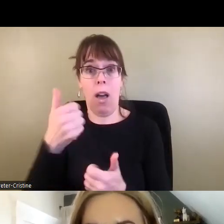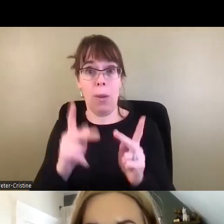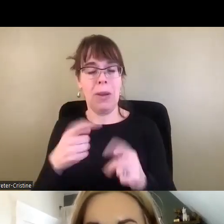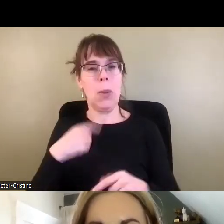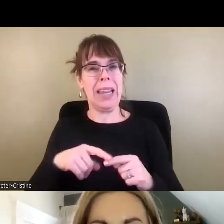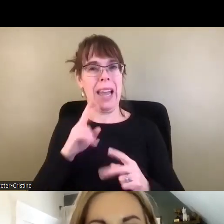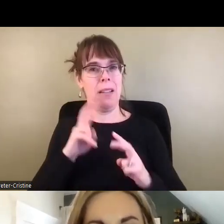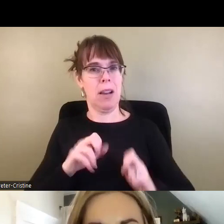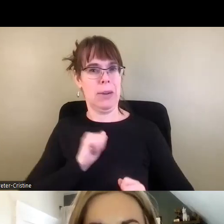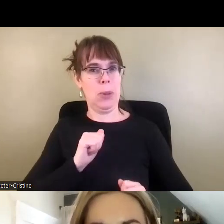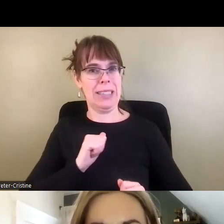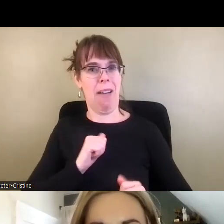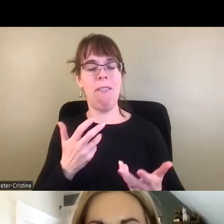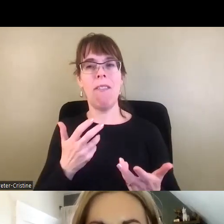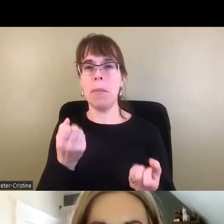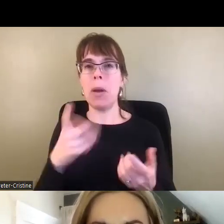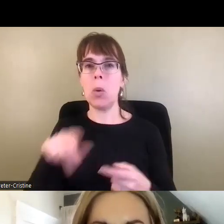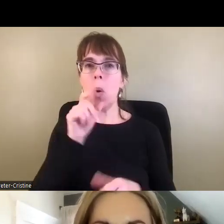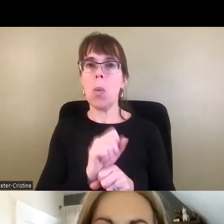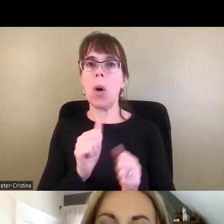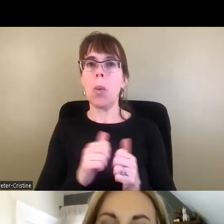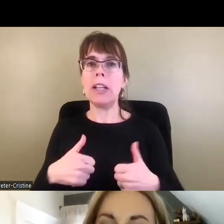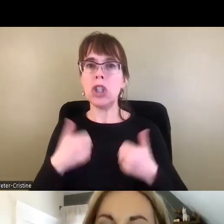Many of you who work with survivors of domestic violence are